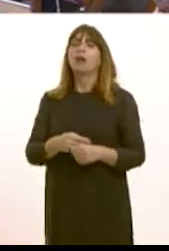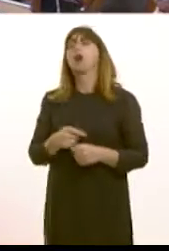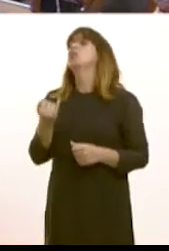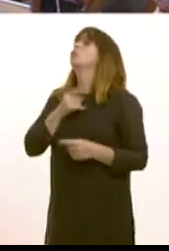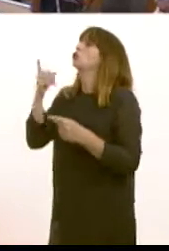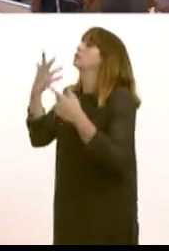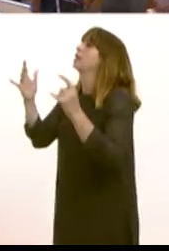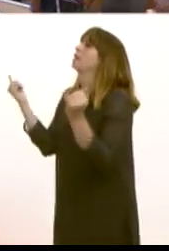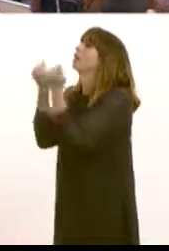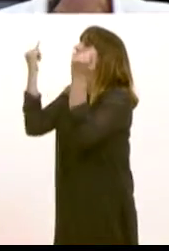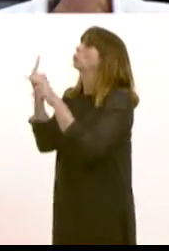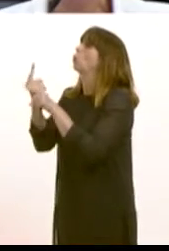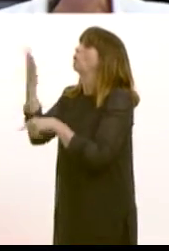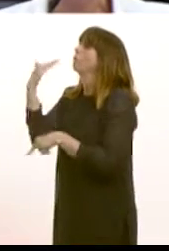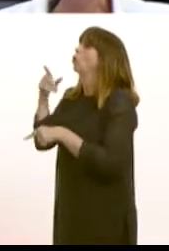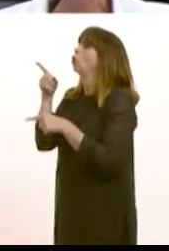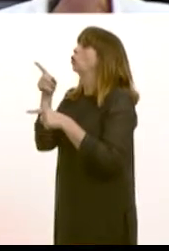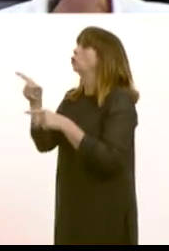You contradicted that position last week.